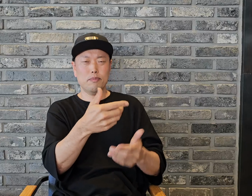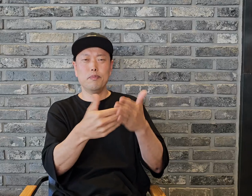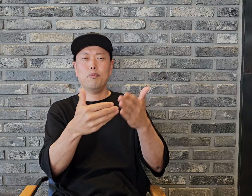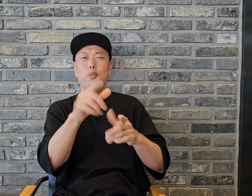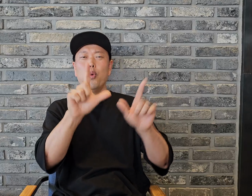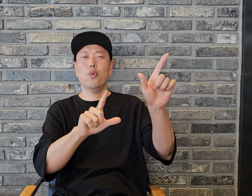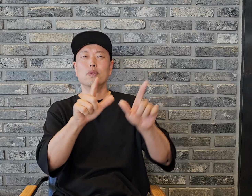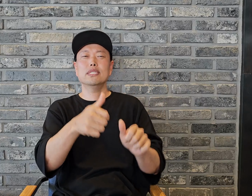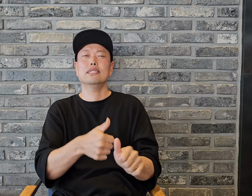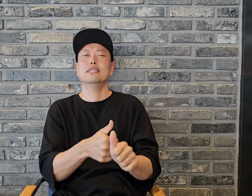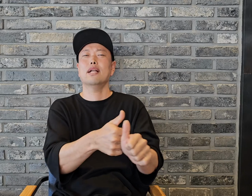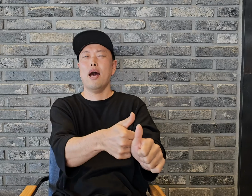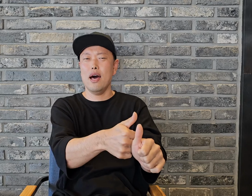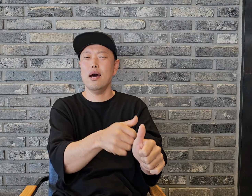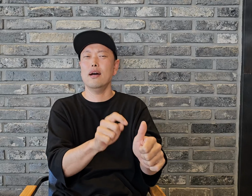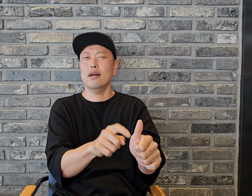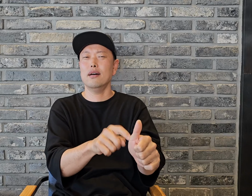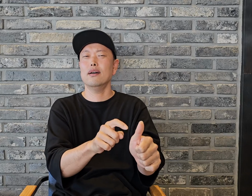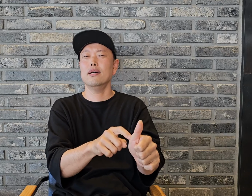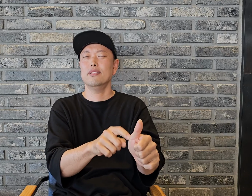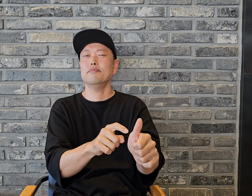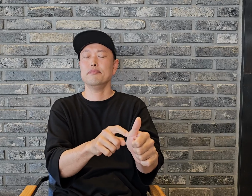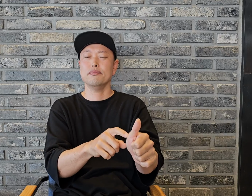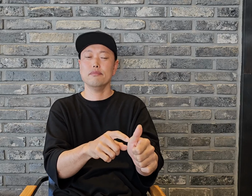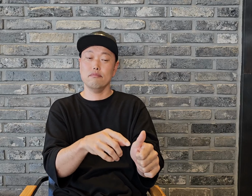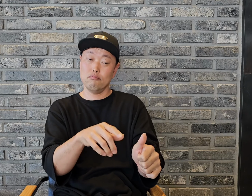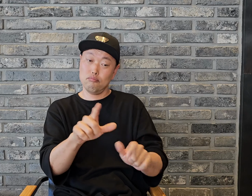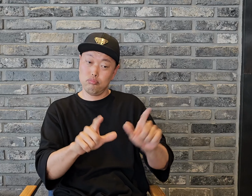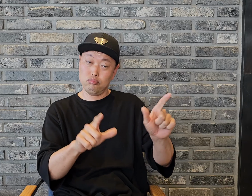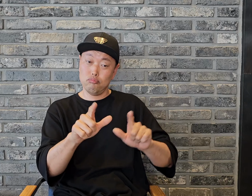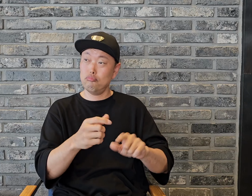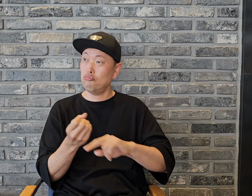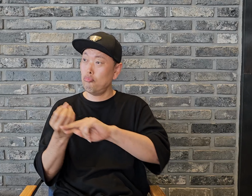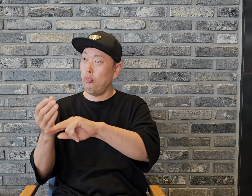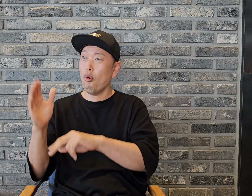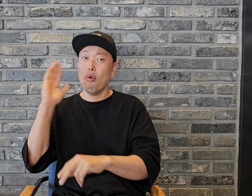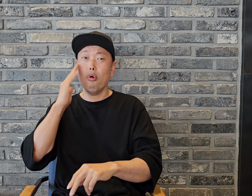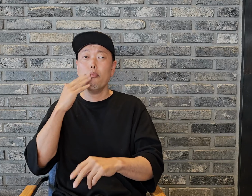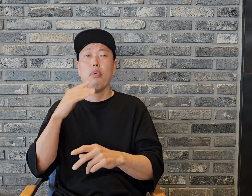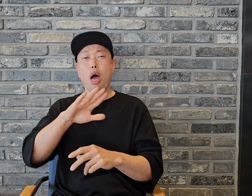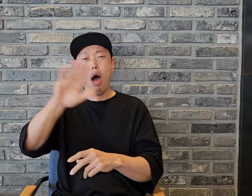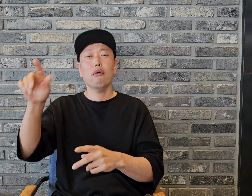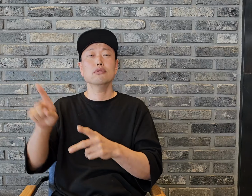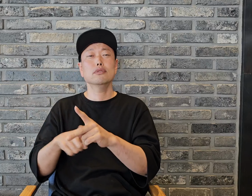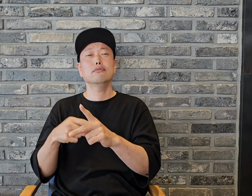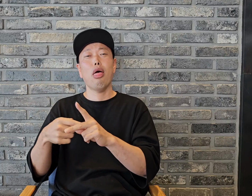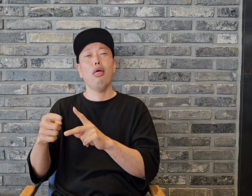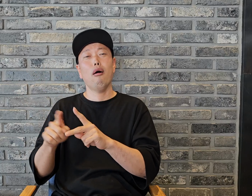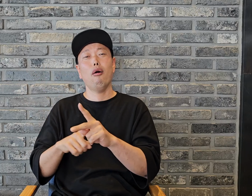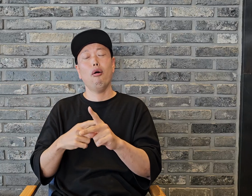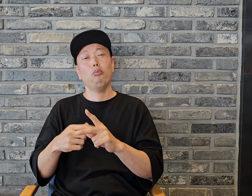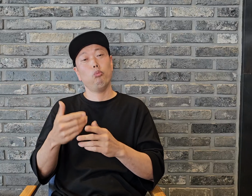it follows the actual shape. Since the shape is conveyed as is, deaf people can perfectly understand what I am saying